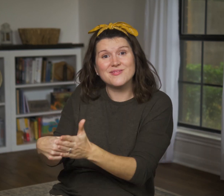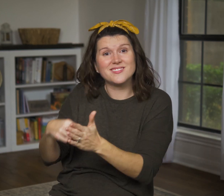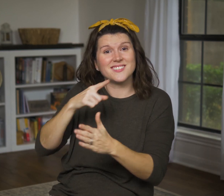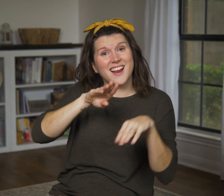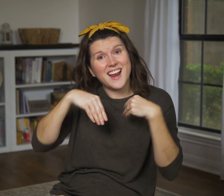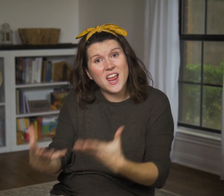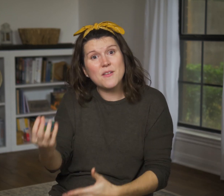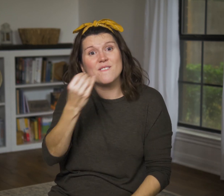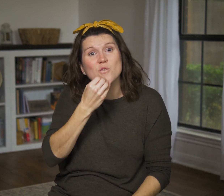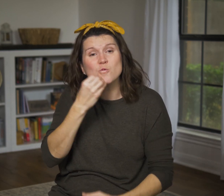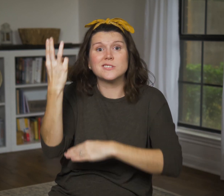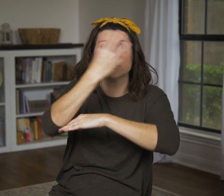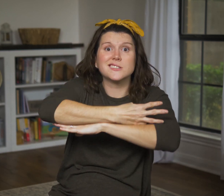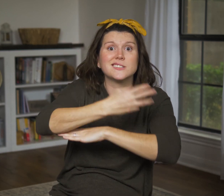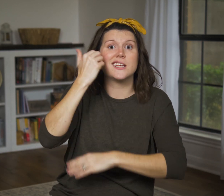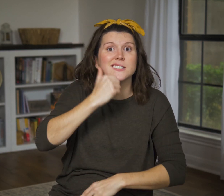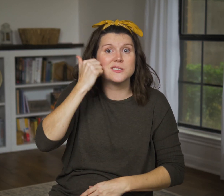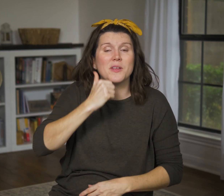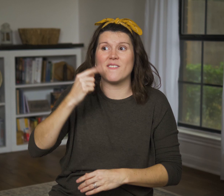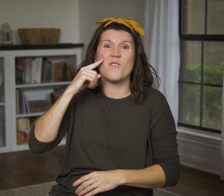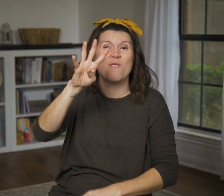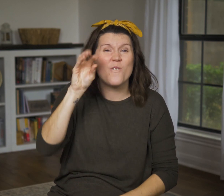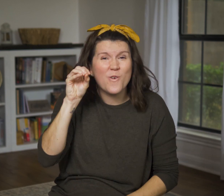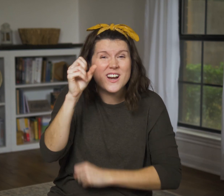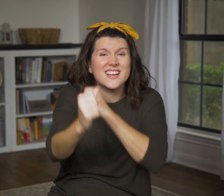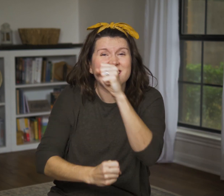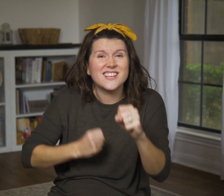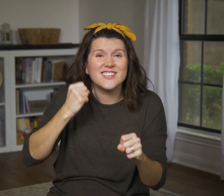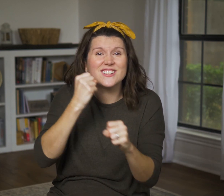He gave them miracle food 6 days a week for 40 years